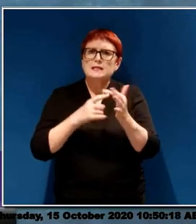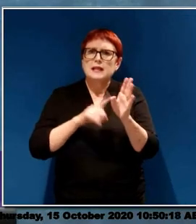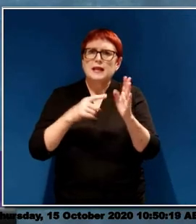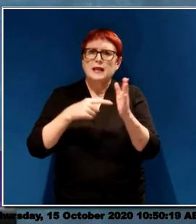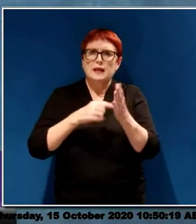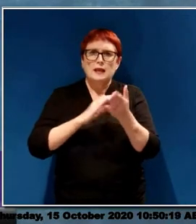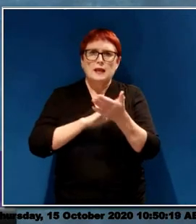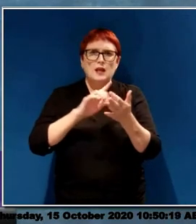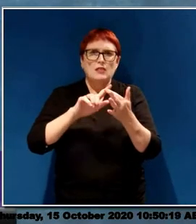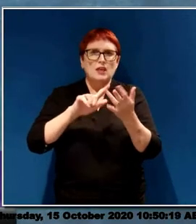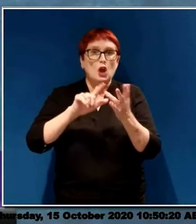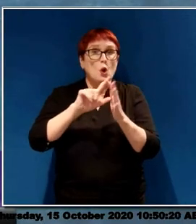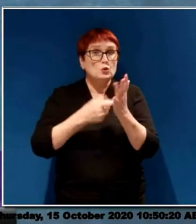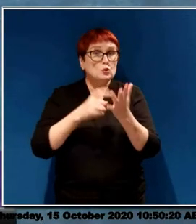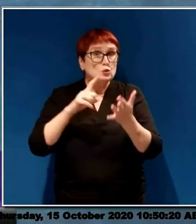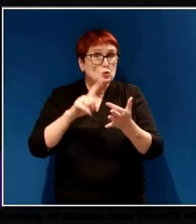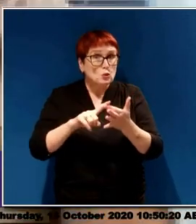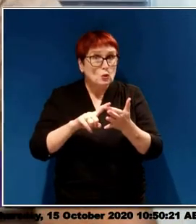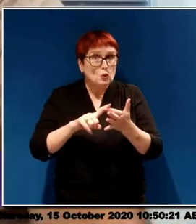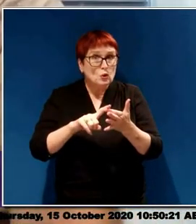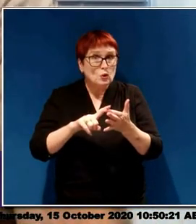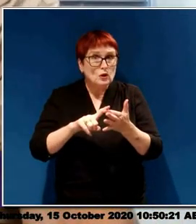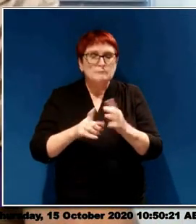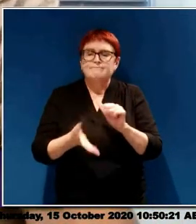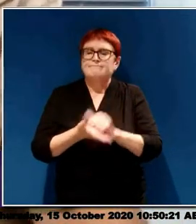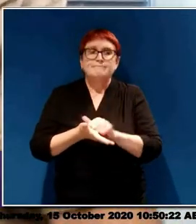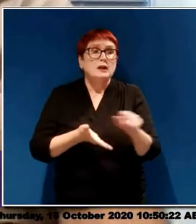One of the loveliest ladies I've ever had the pleasure to meet.